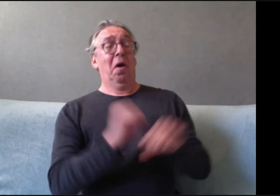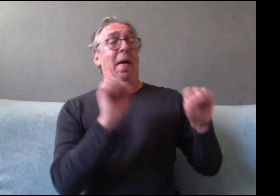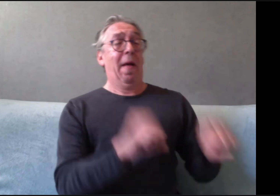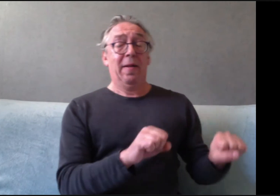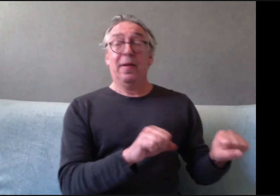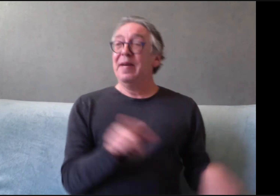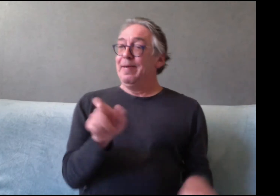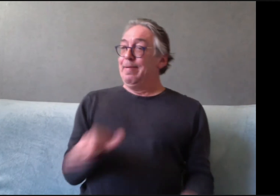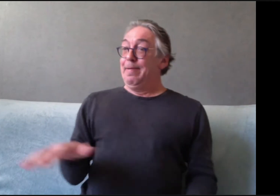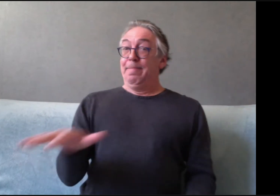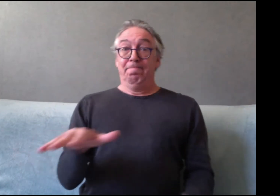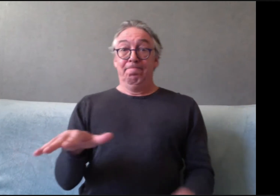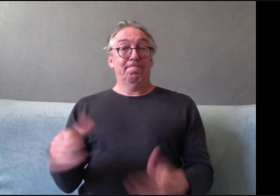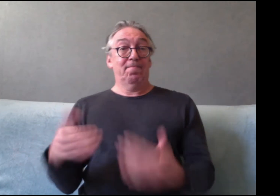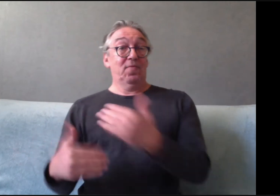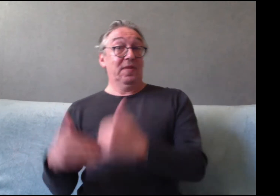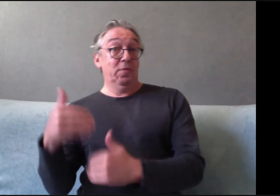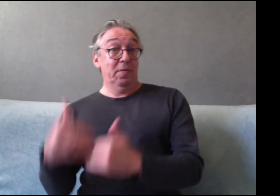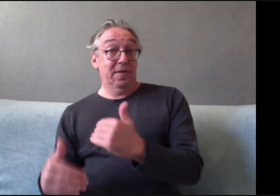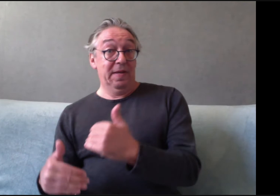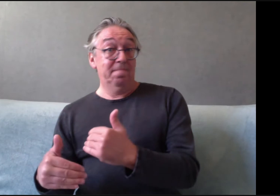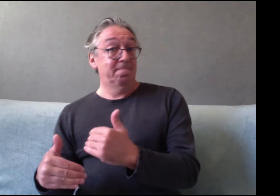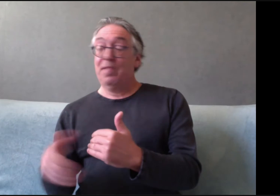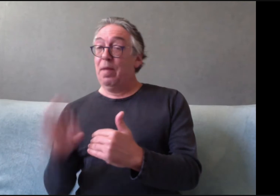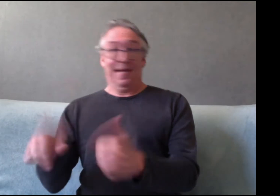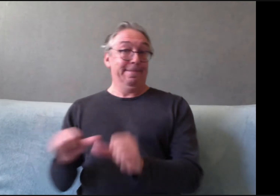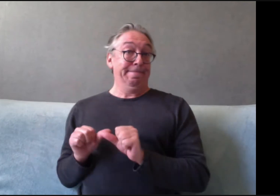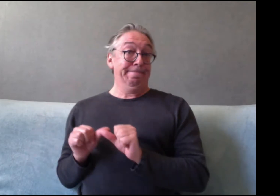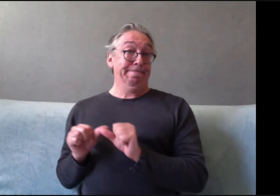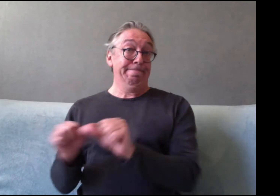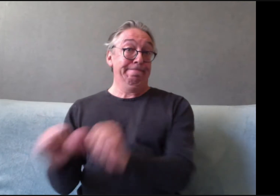and older persons will have to stay at home for their own protection.